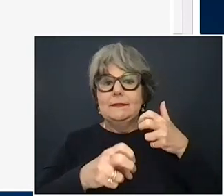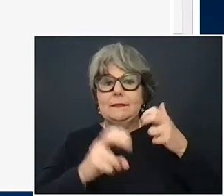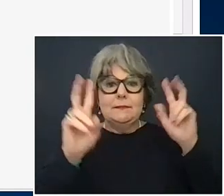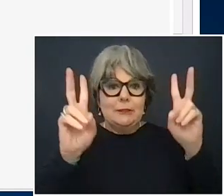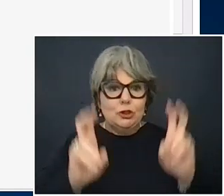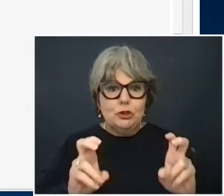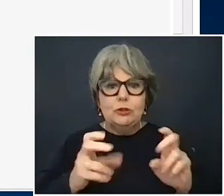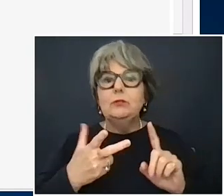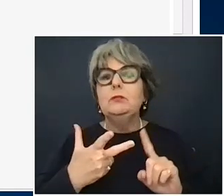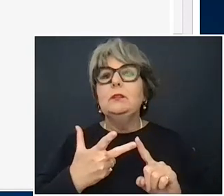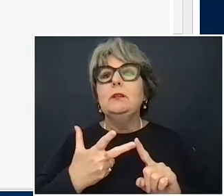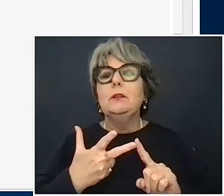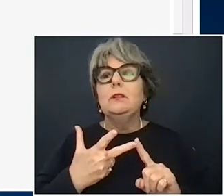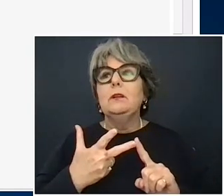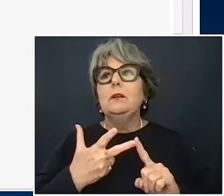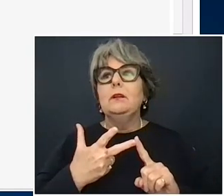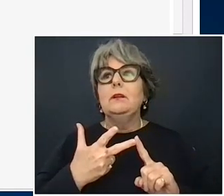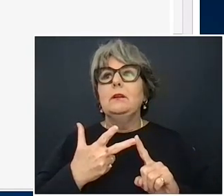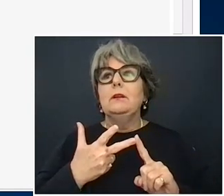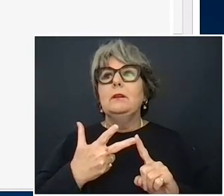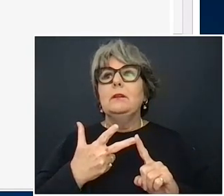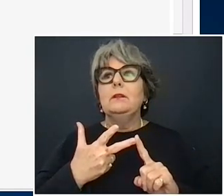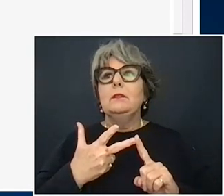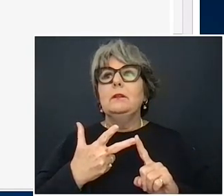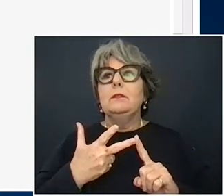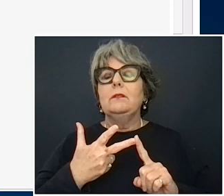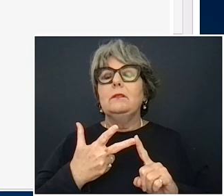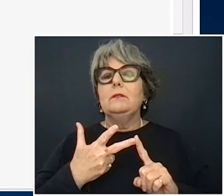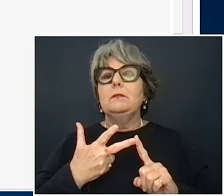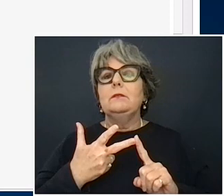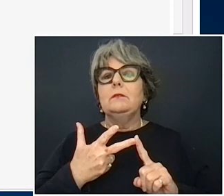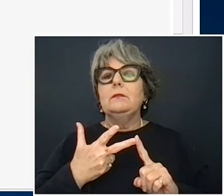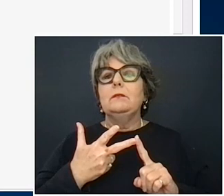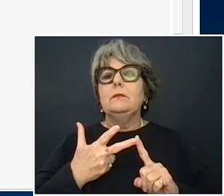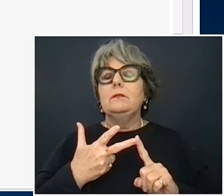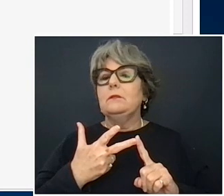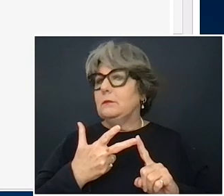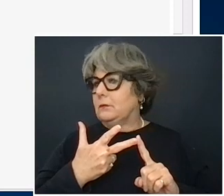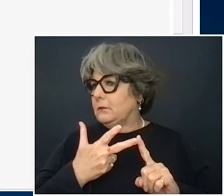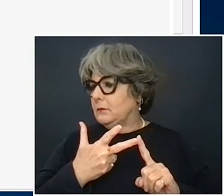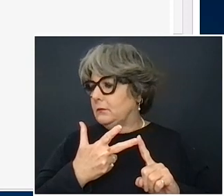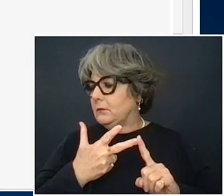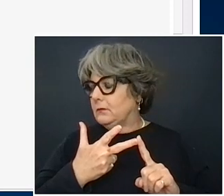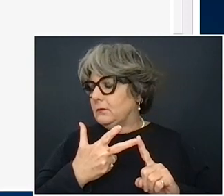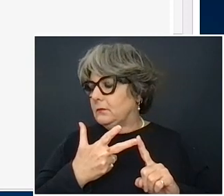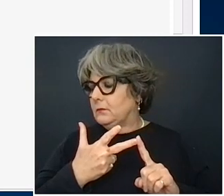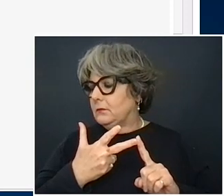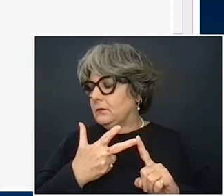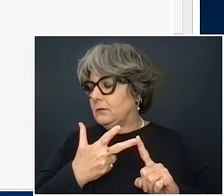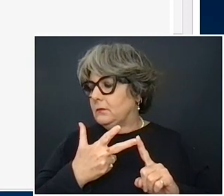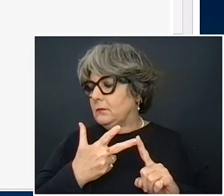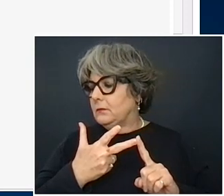other ways of saying, was there substance to these that should suggest that the